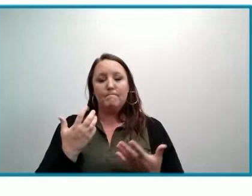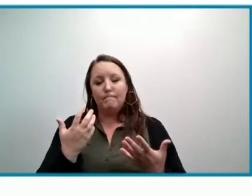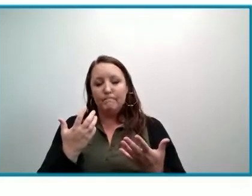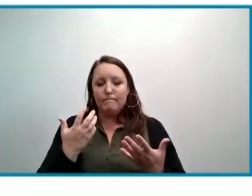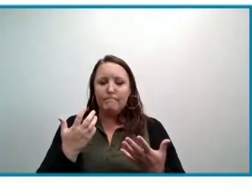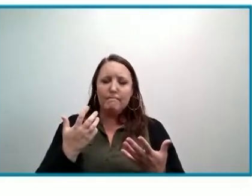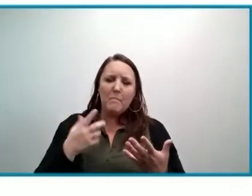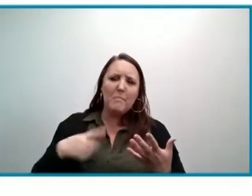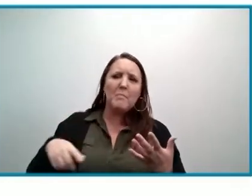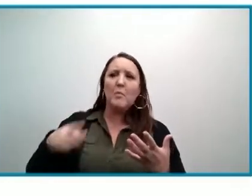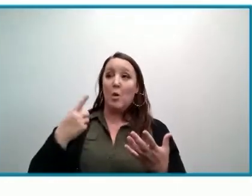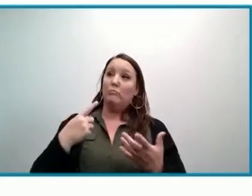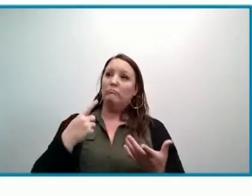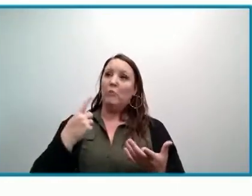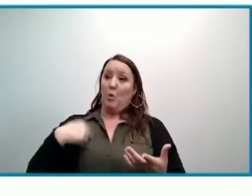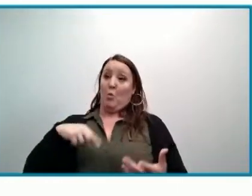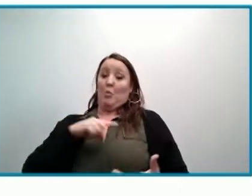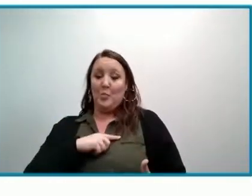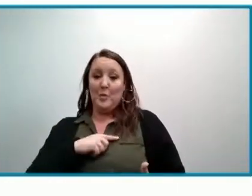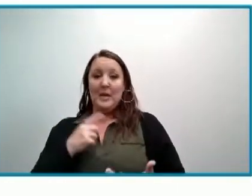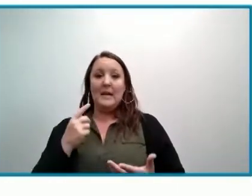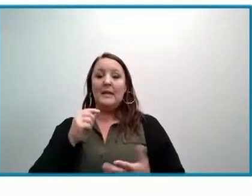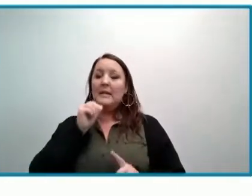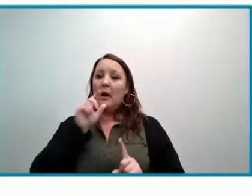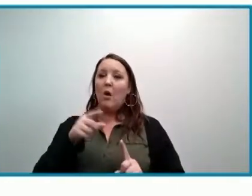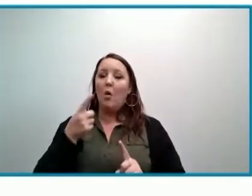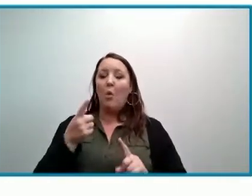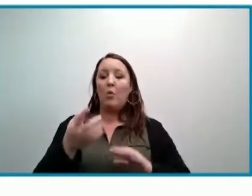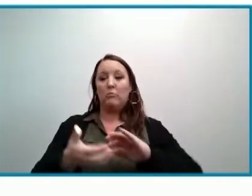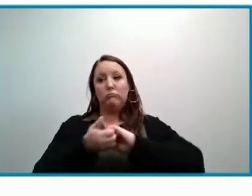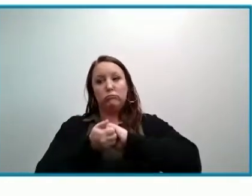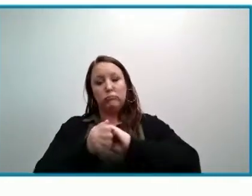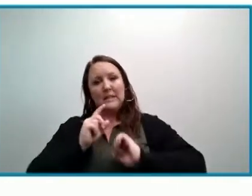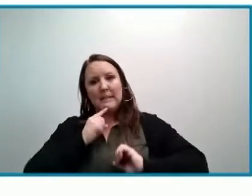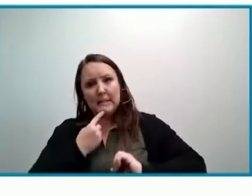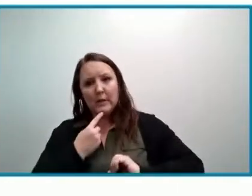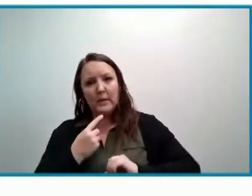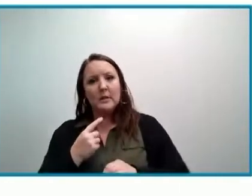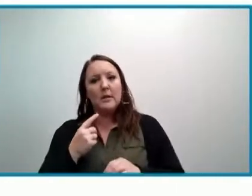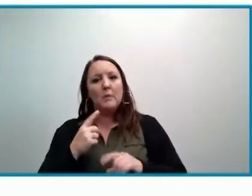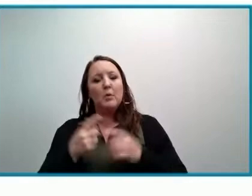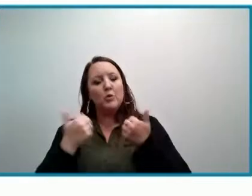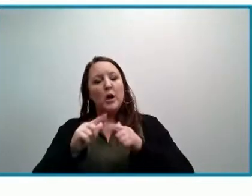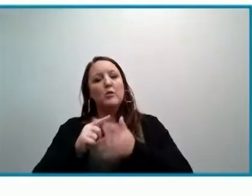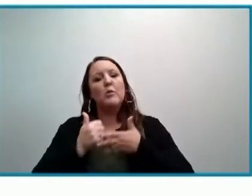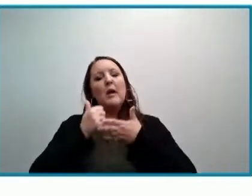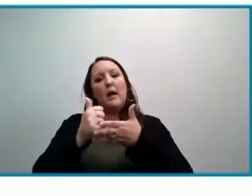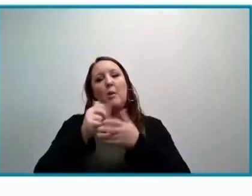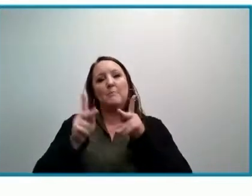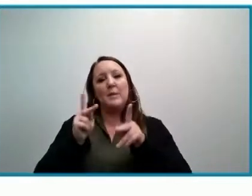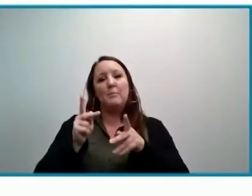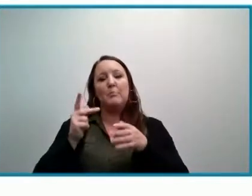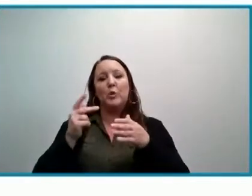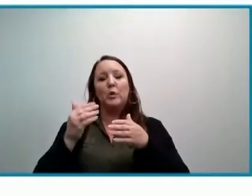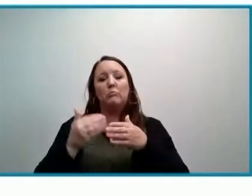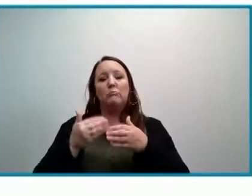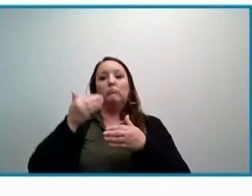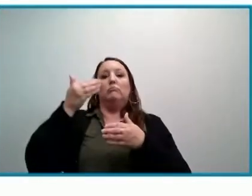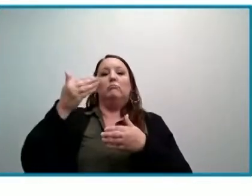we take not only these partnerships seriously, but we, we, uh, try to help people go to that next step, you know, where it's not just like,